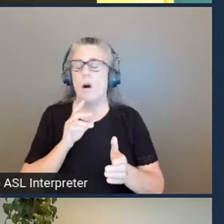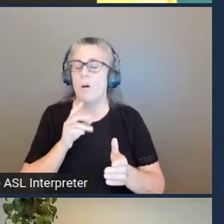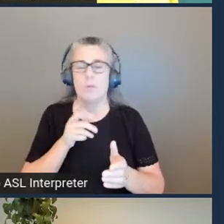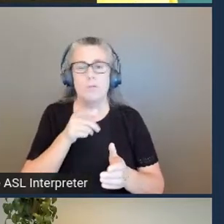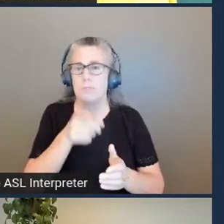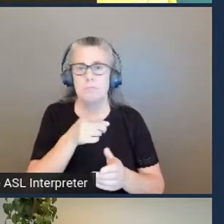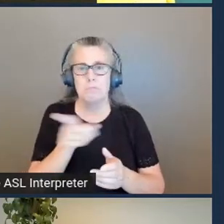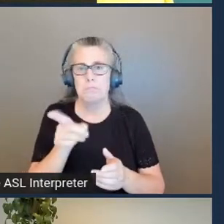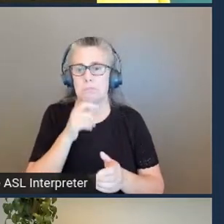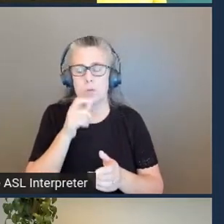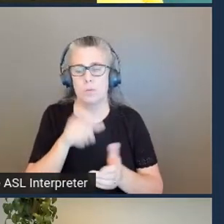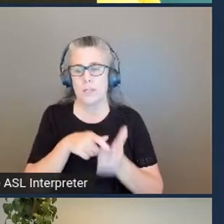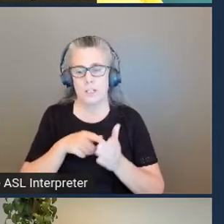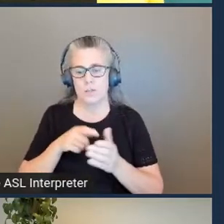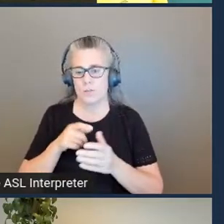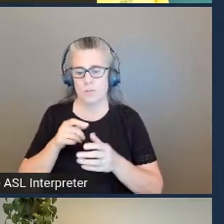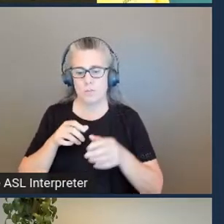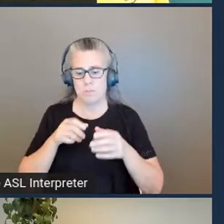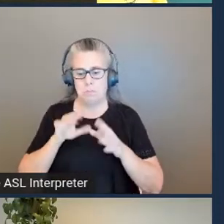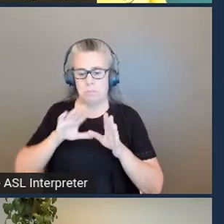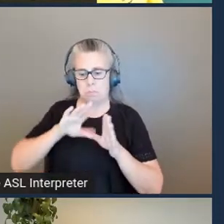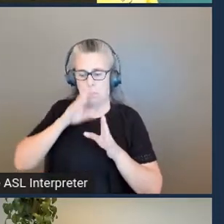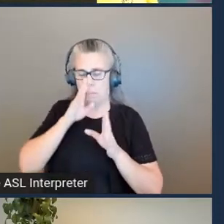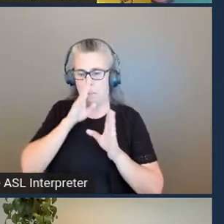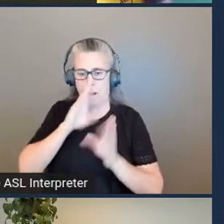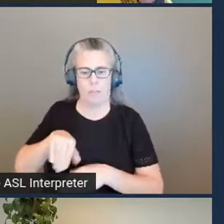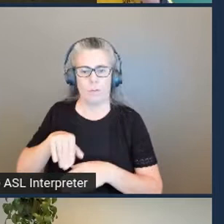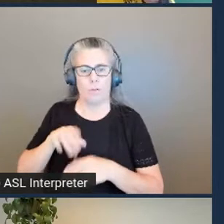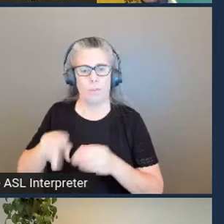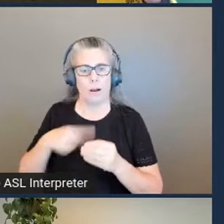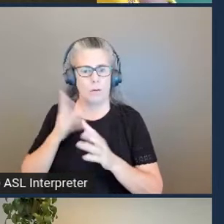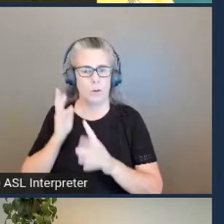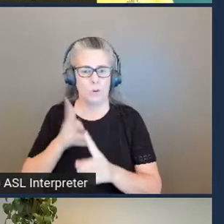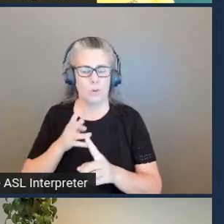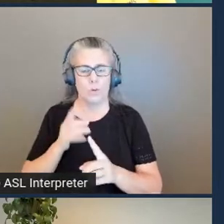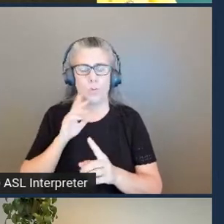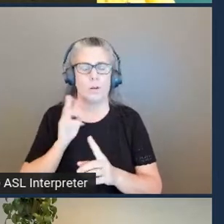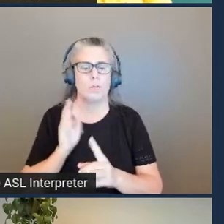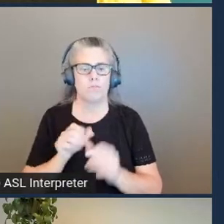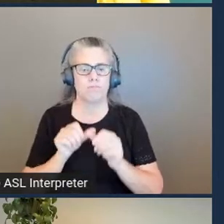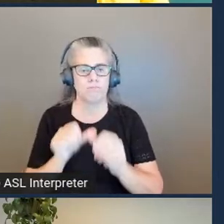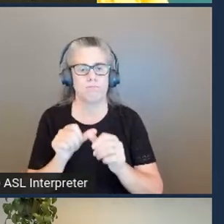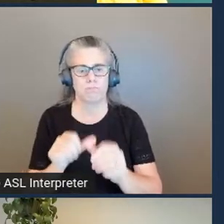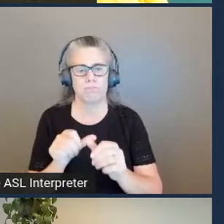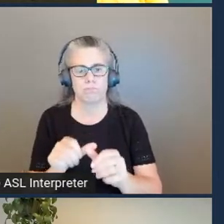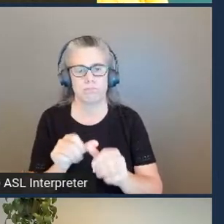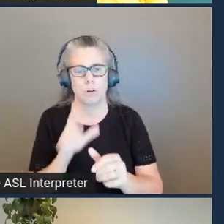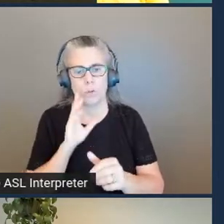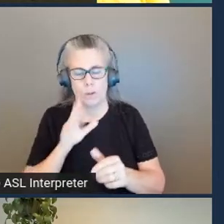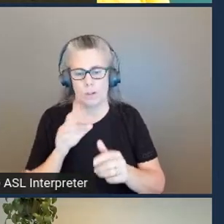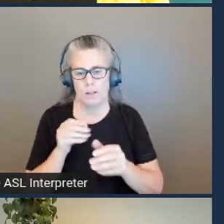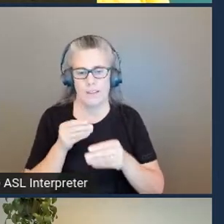and SageMaker takes care of doing the requests and, feeding them to your endpoint unnecessarily. Okay. - And then in endpoint